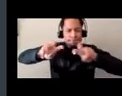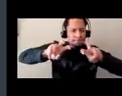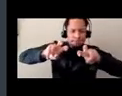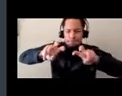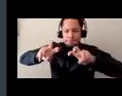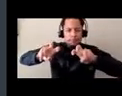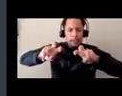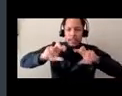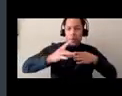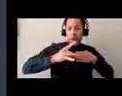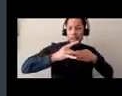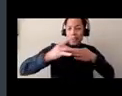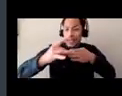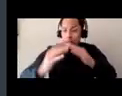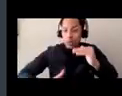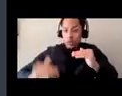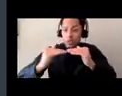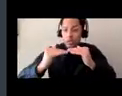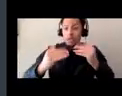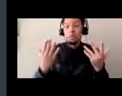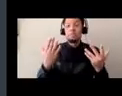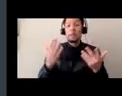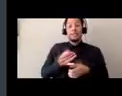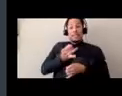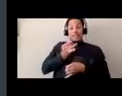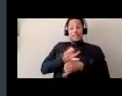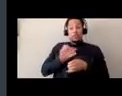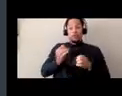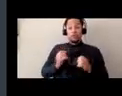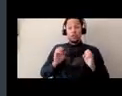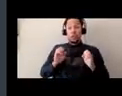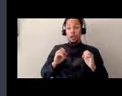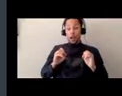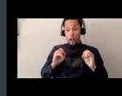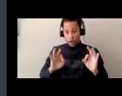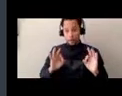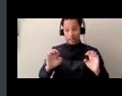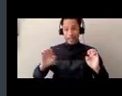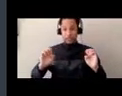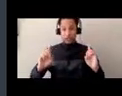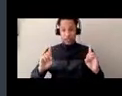Maybe the institution of education, which is part of what's happening at the community